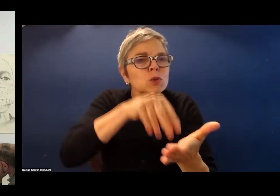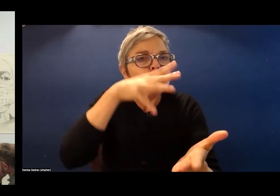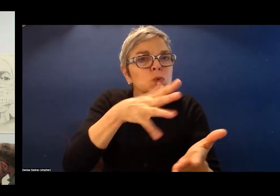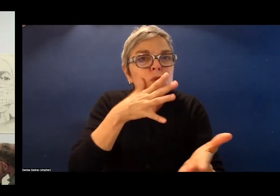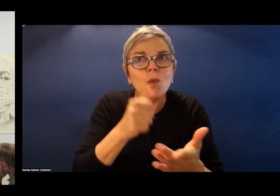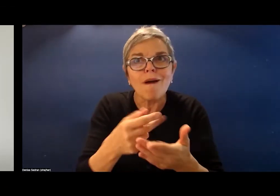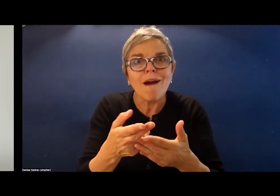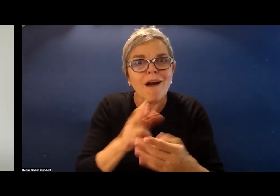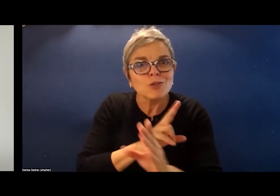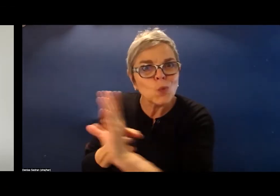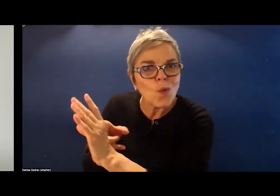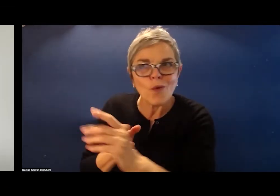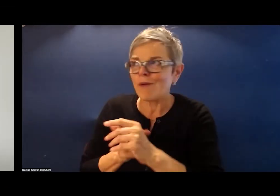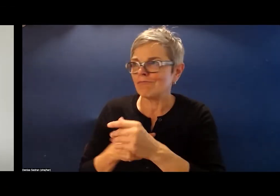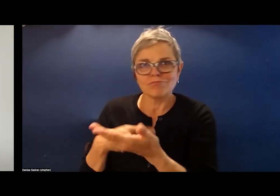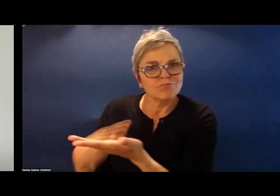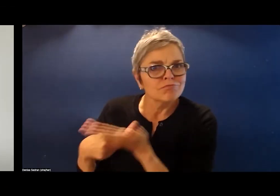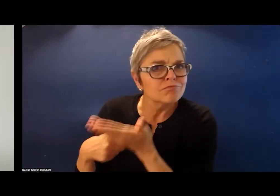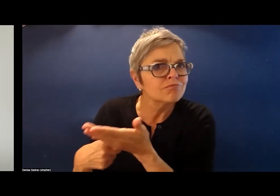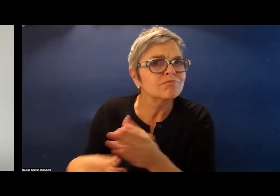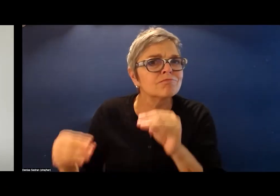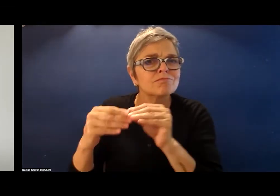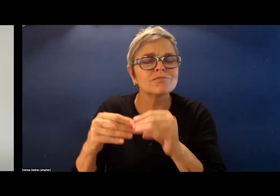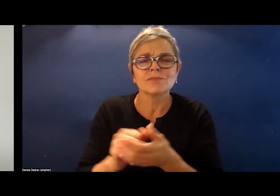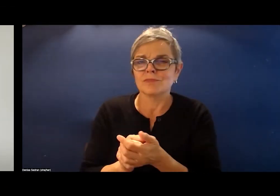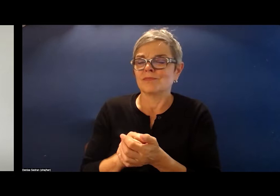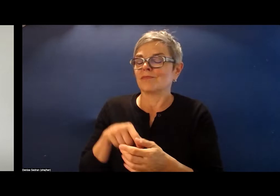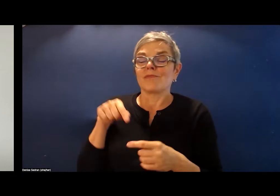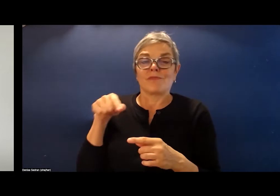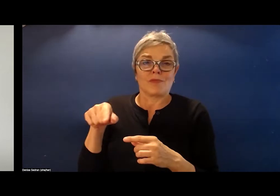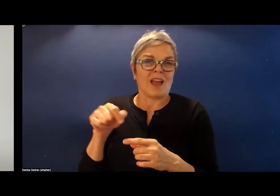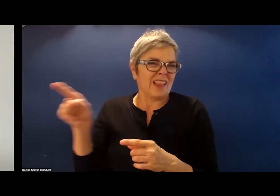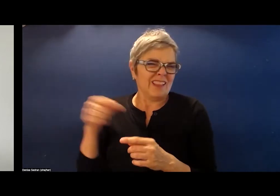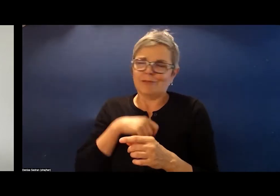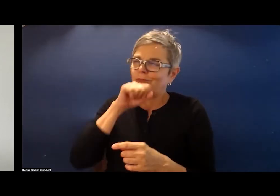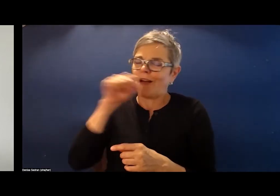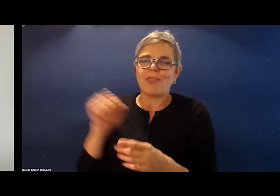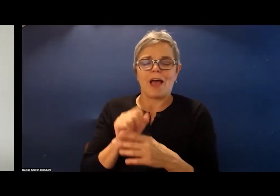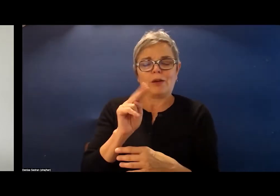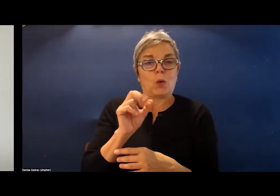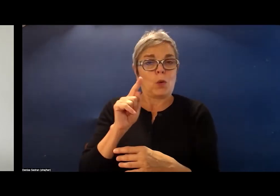And I loved the notes from the field, because in part you were able to offer to many students who had less experience